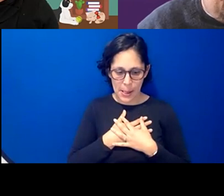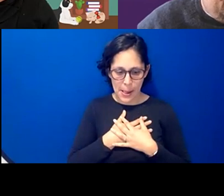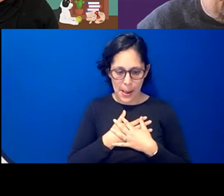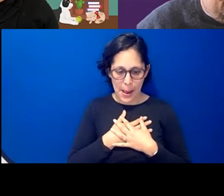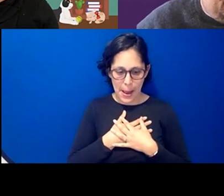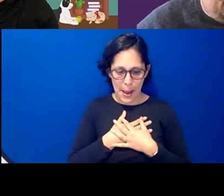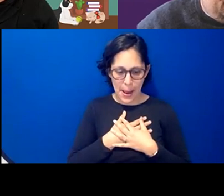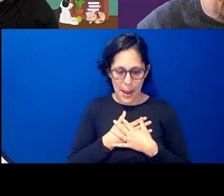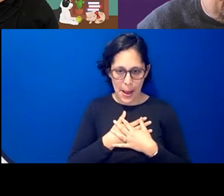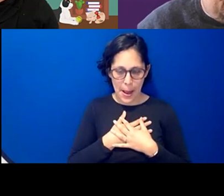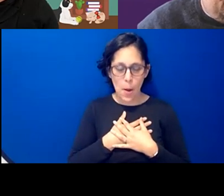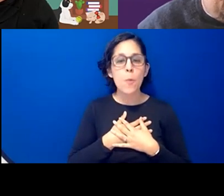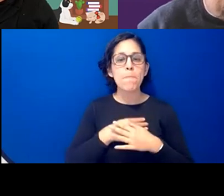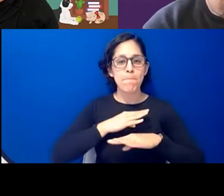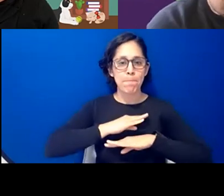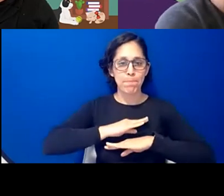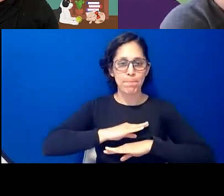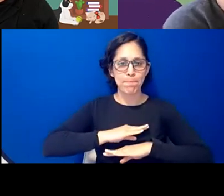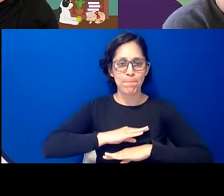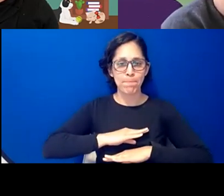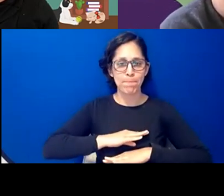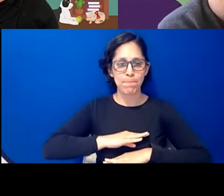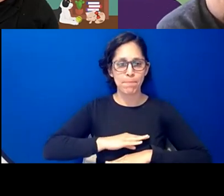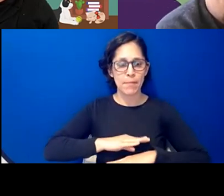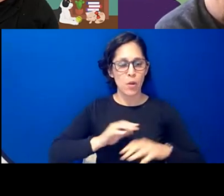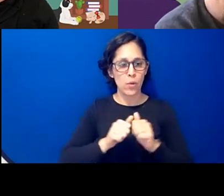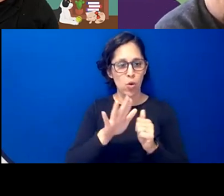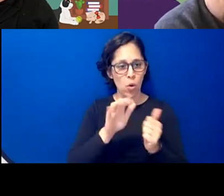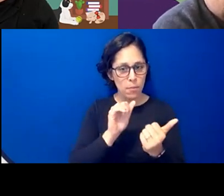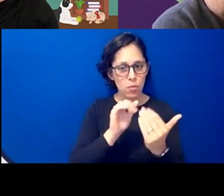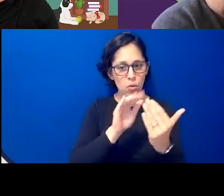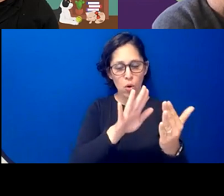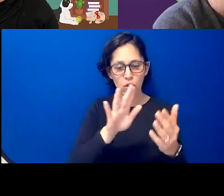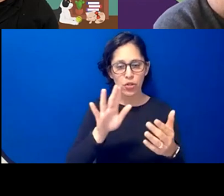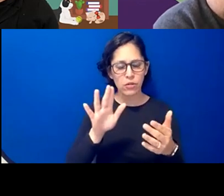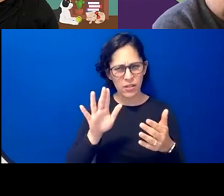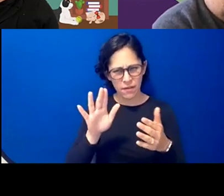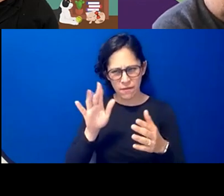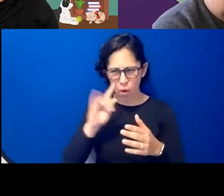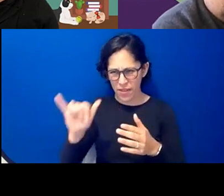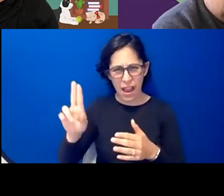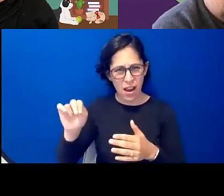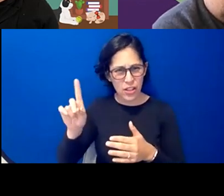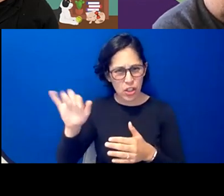Ghada Al-Masri: i'm soothed by your approach to humanizing the undocumented experiences in the united us education.